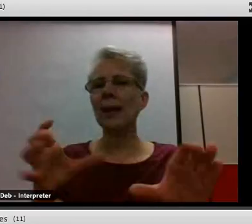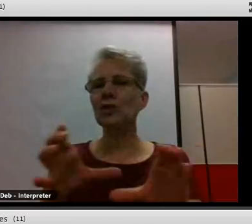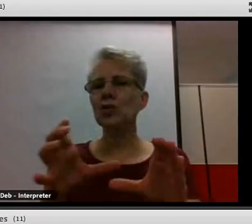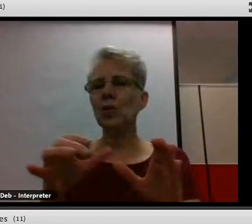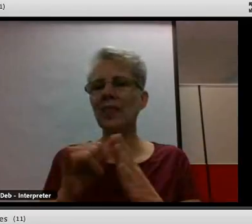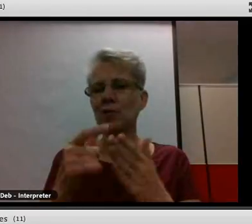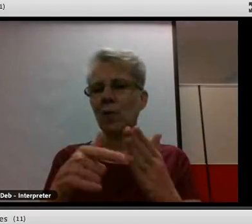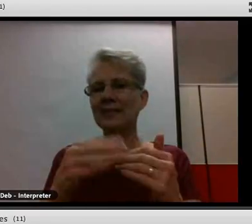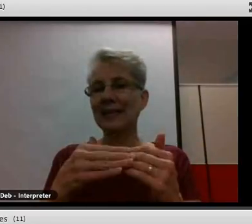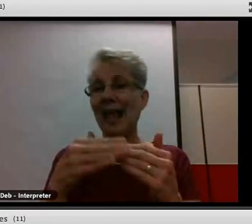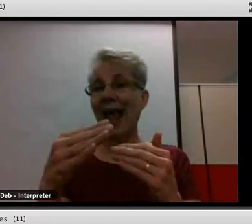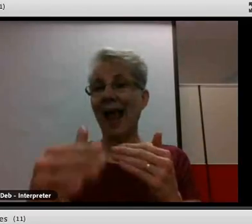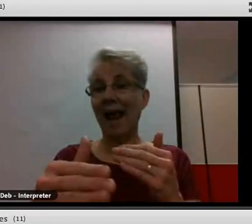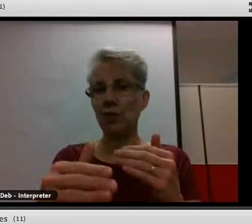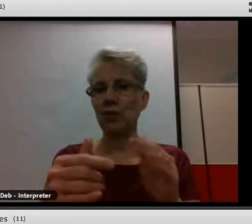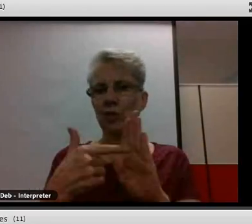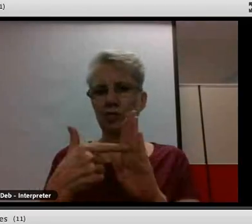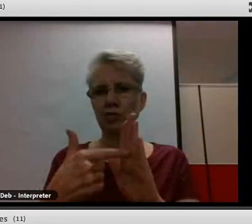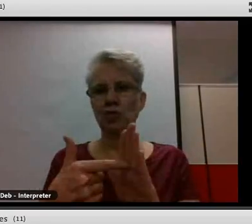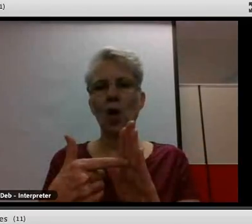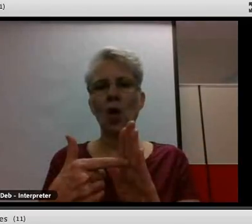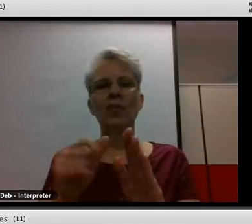So just one second.